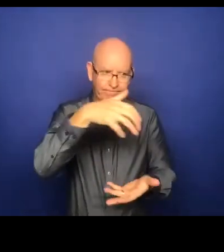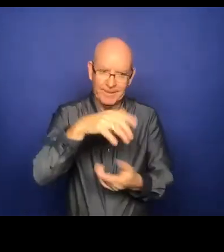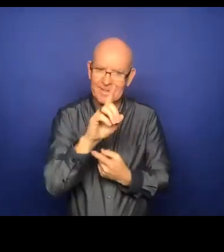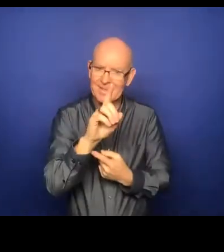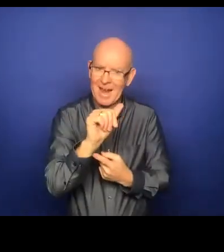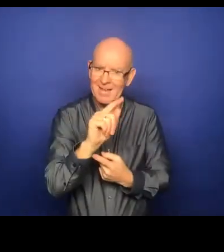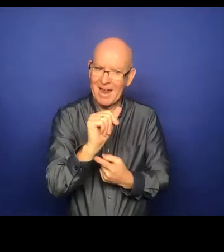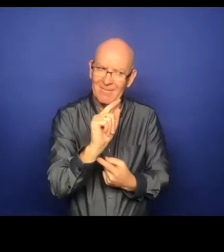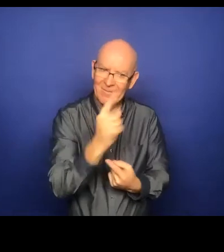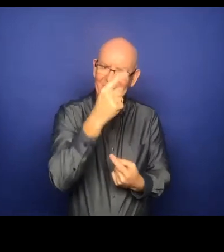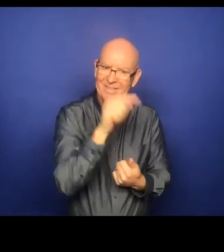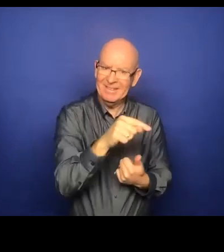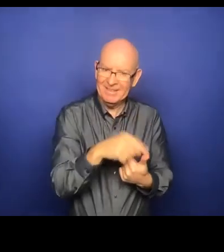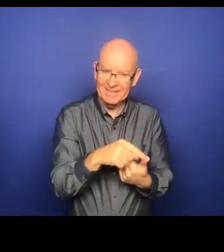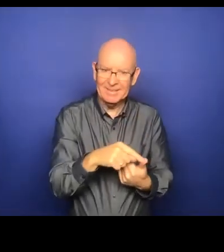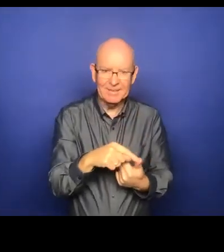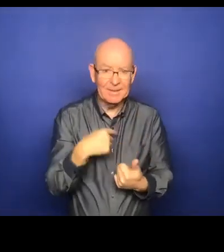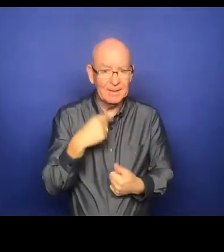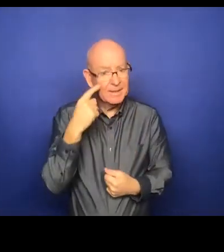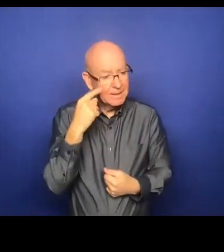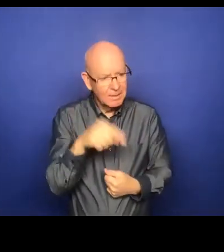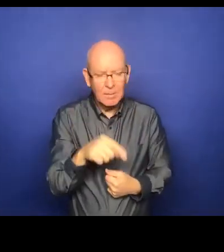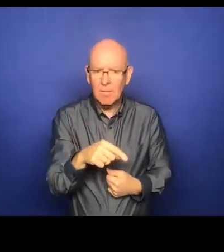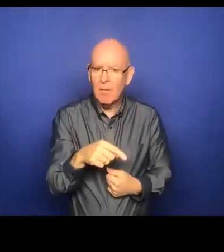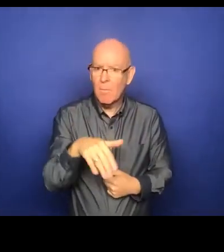for people to understand why we need